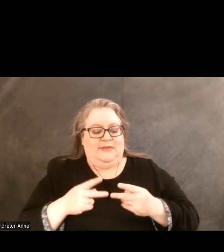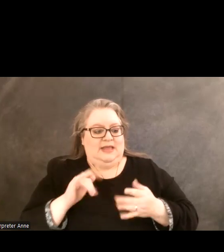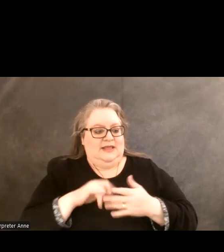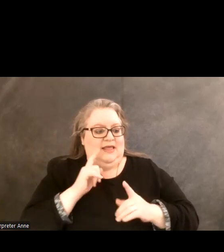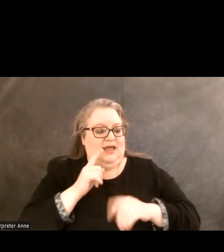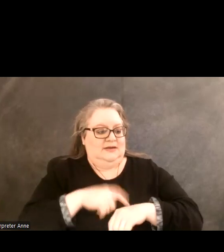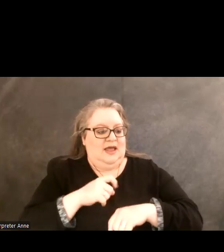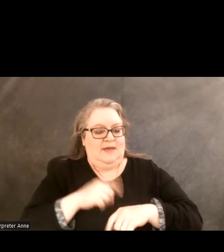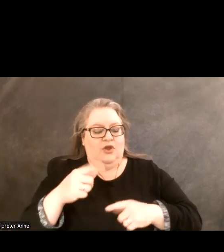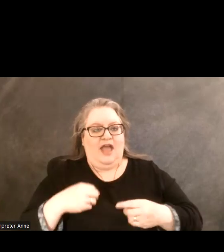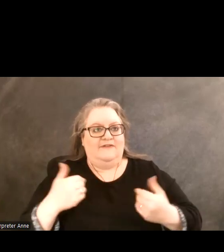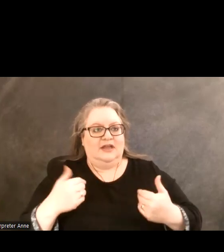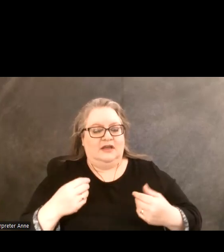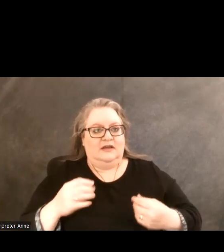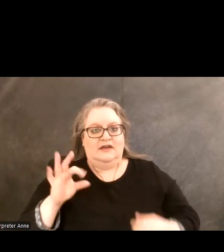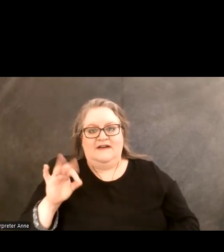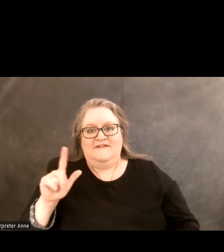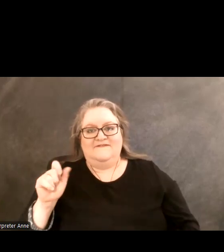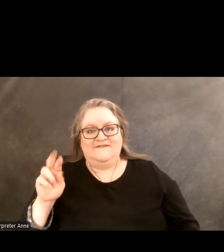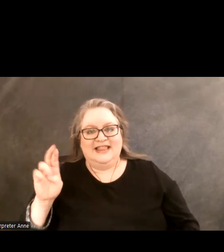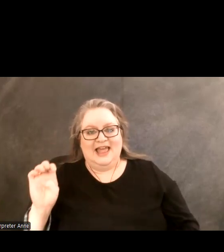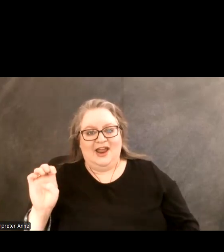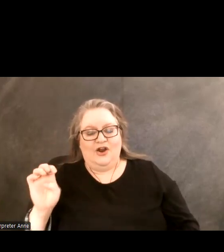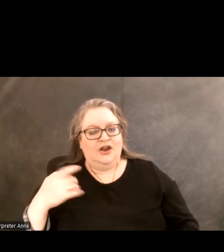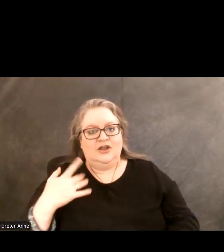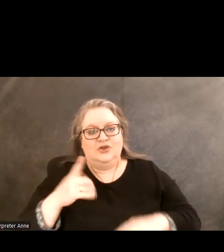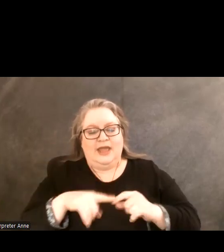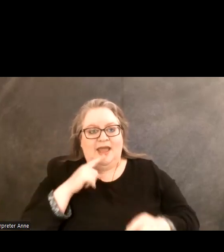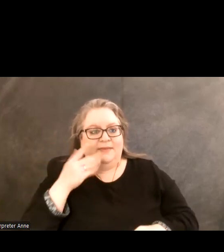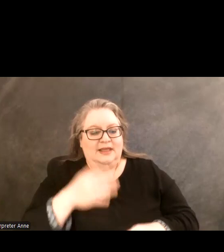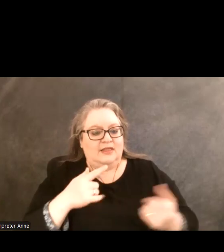flare, you just can't be there. Your sense if time is not